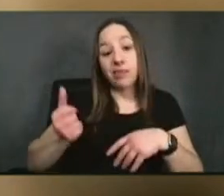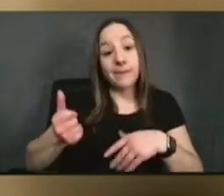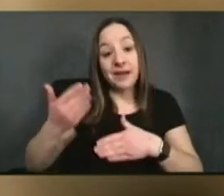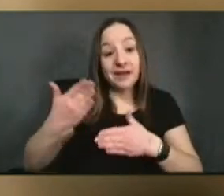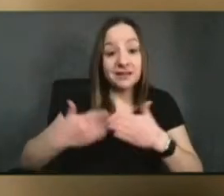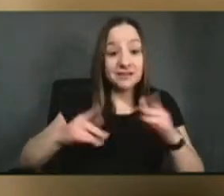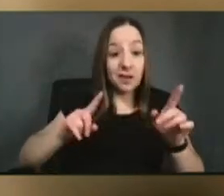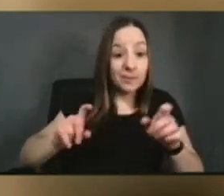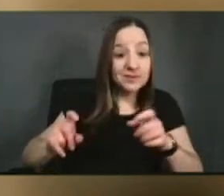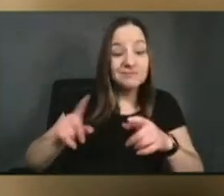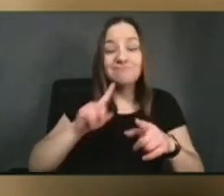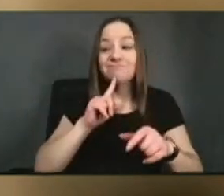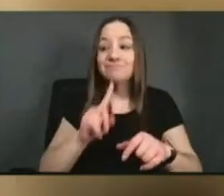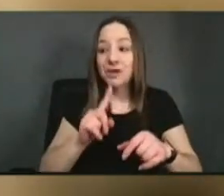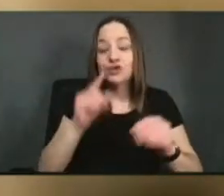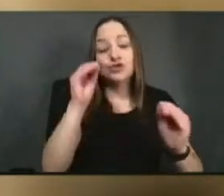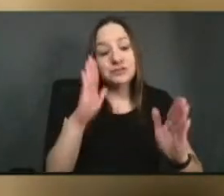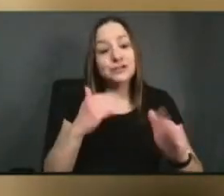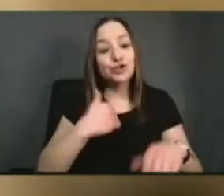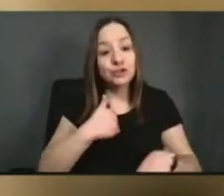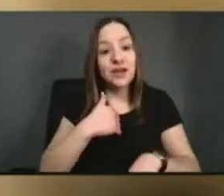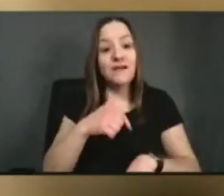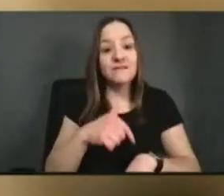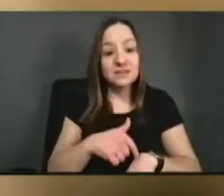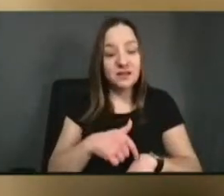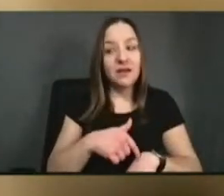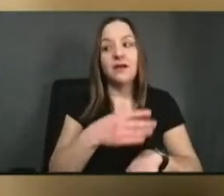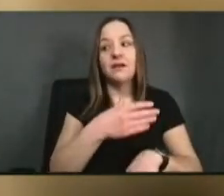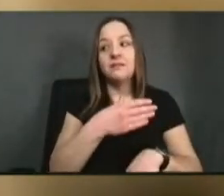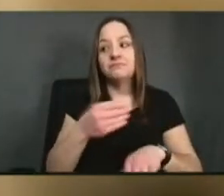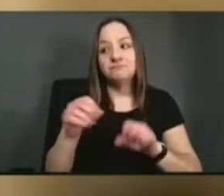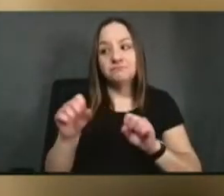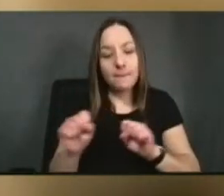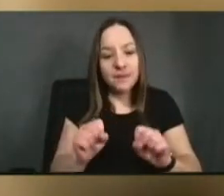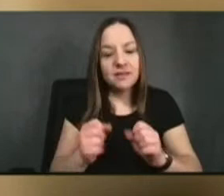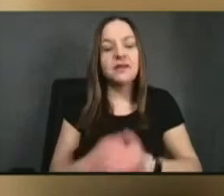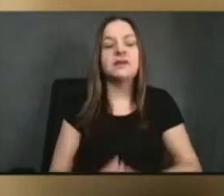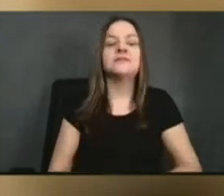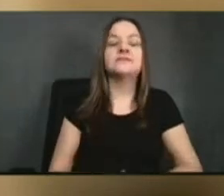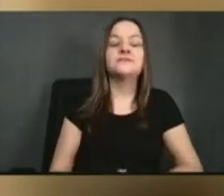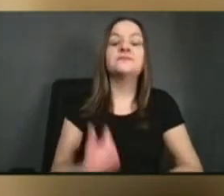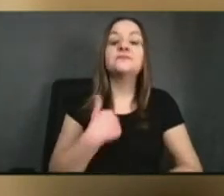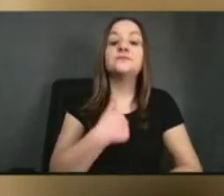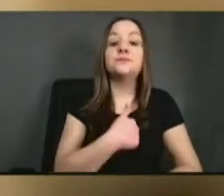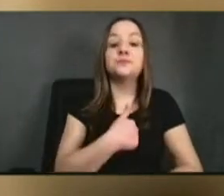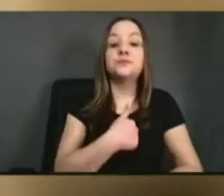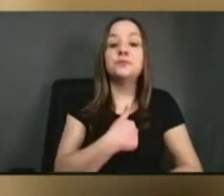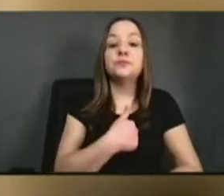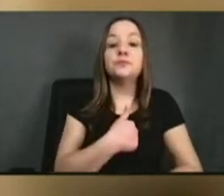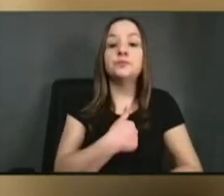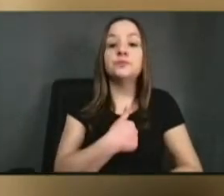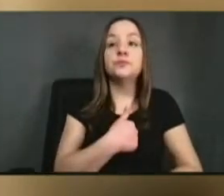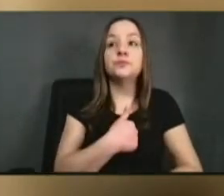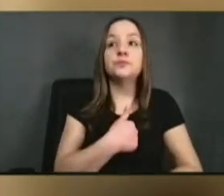assessments. We've eliminated others. To ensure that teachers